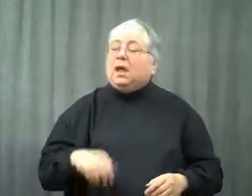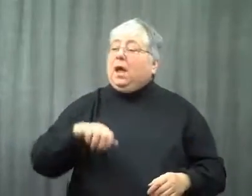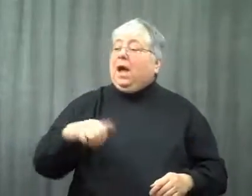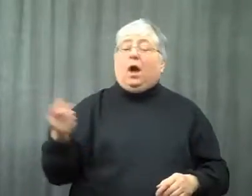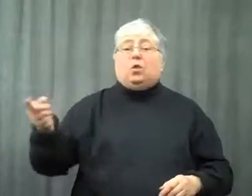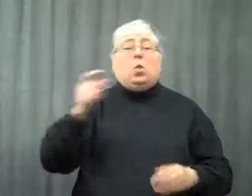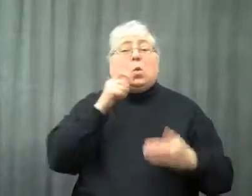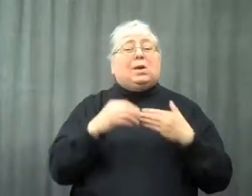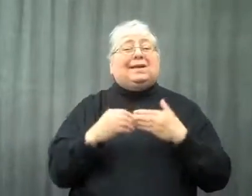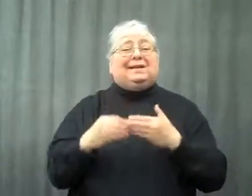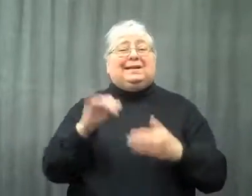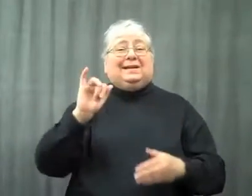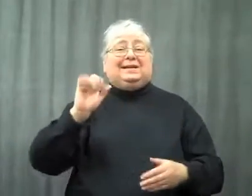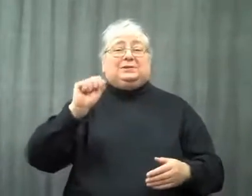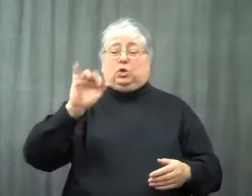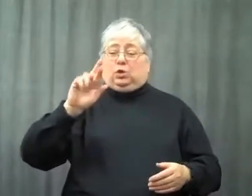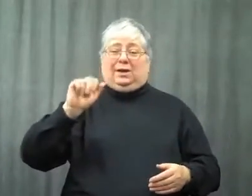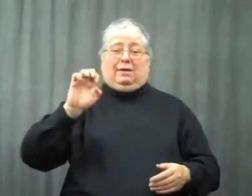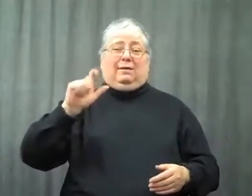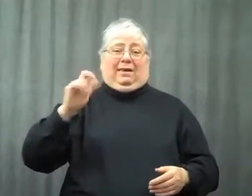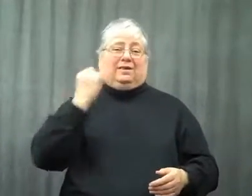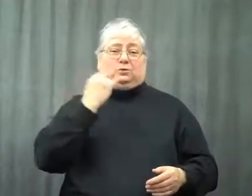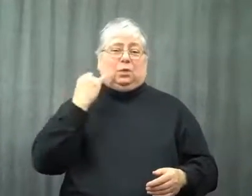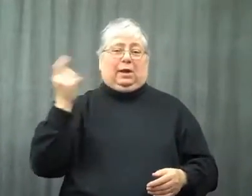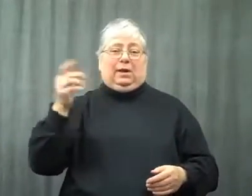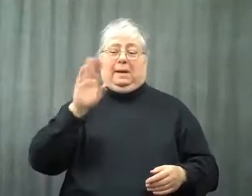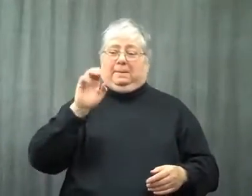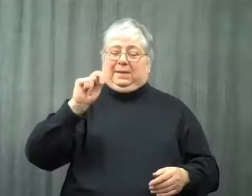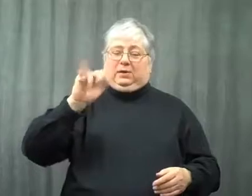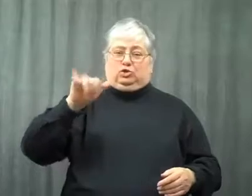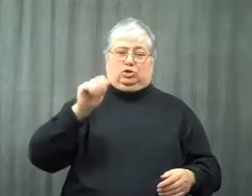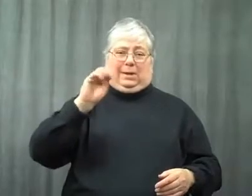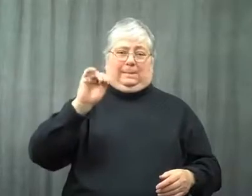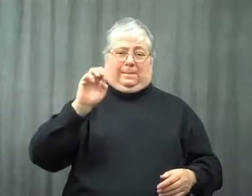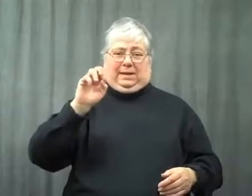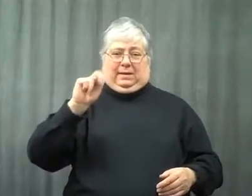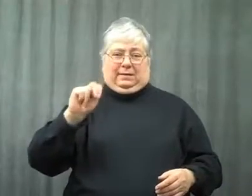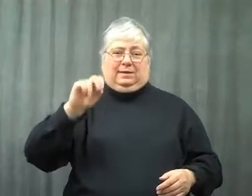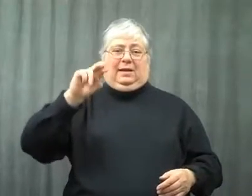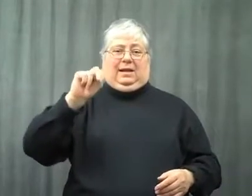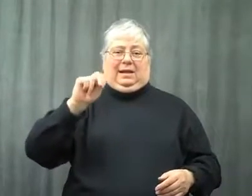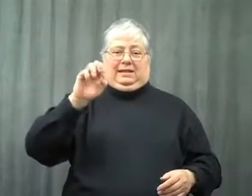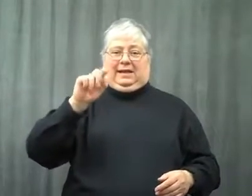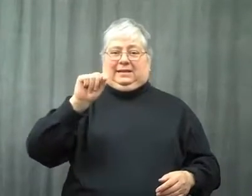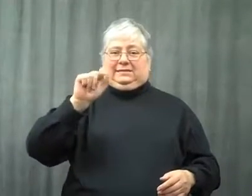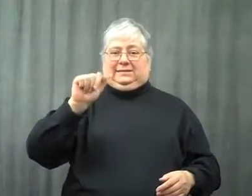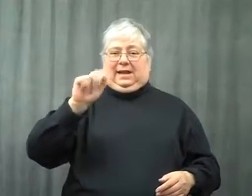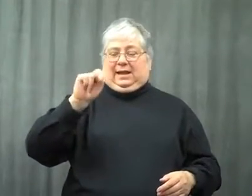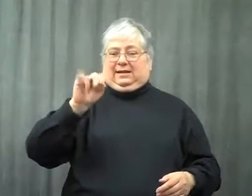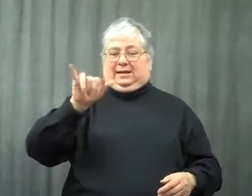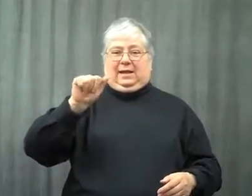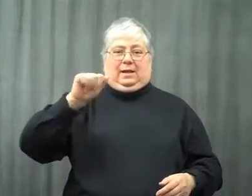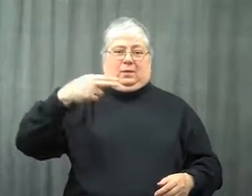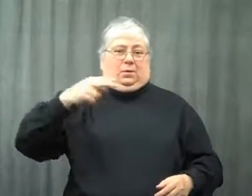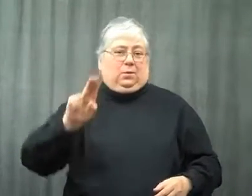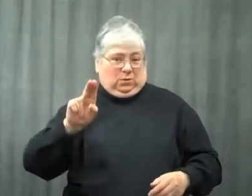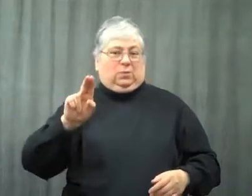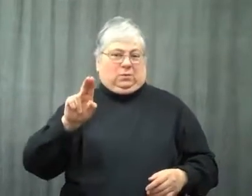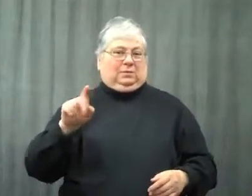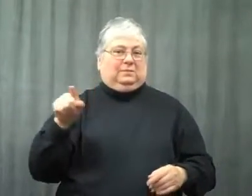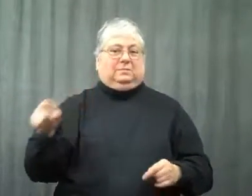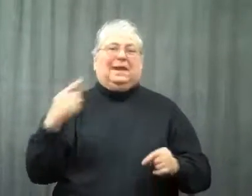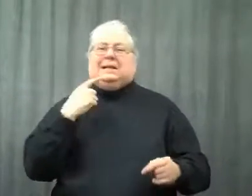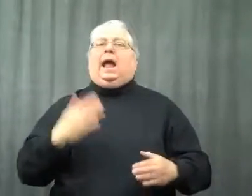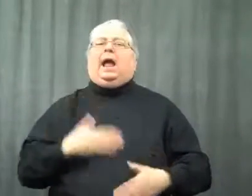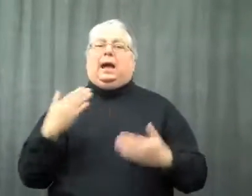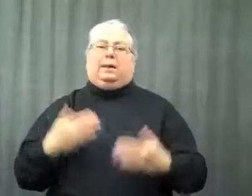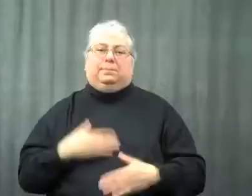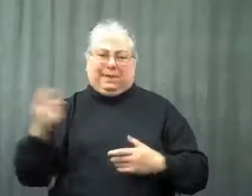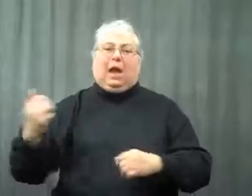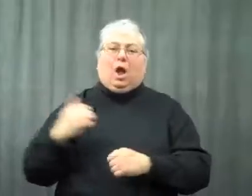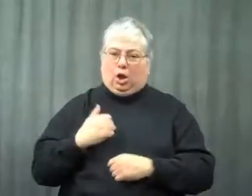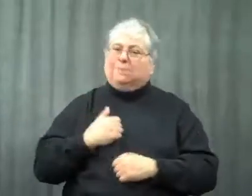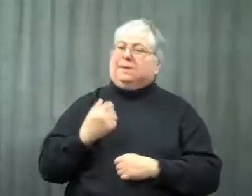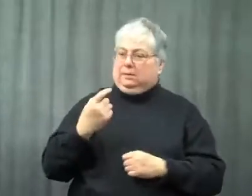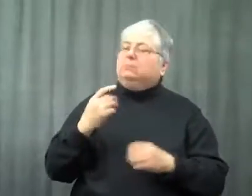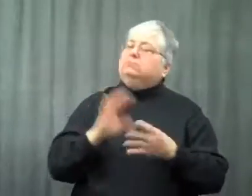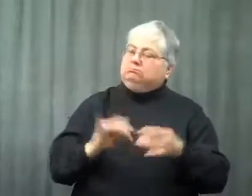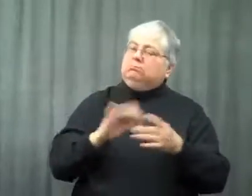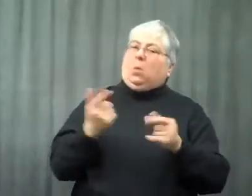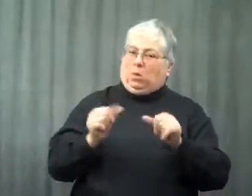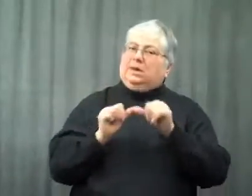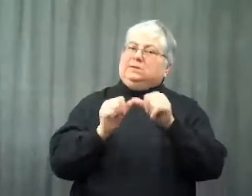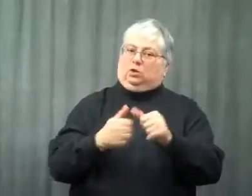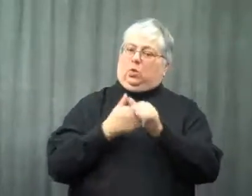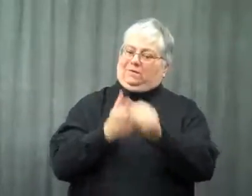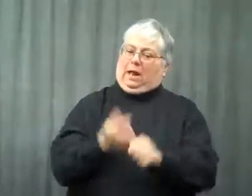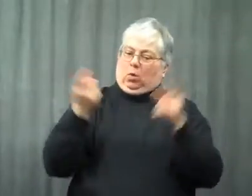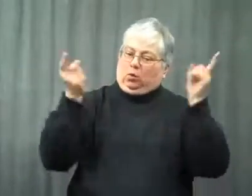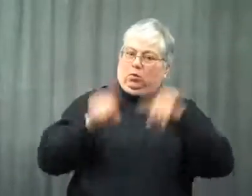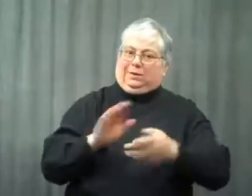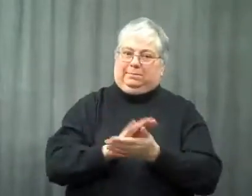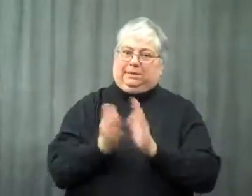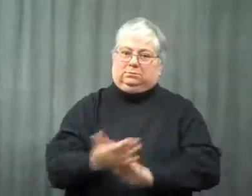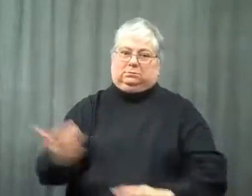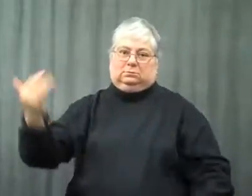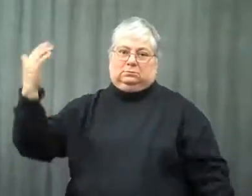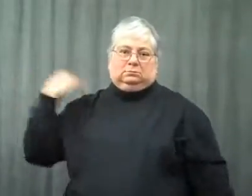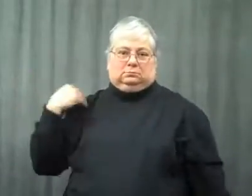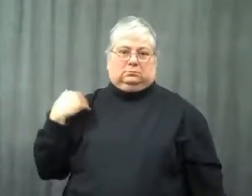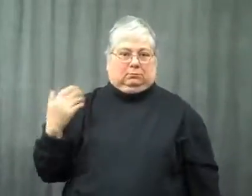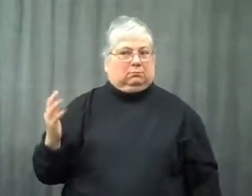Israel's leader, Benjamin Netanyahu, said he was happy the military would honor the peace treaty.